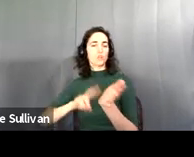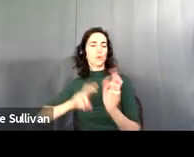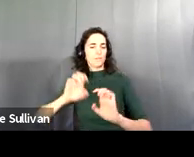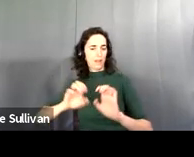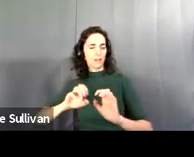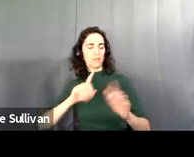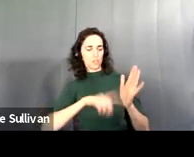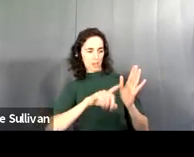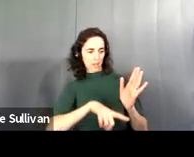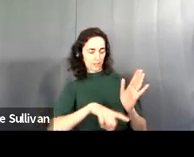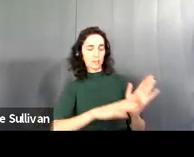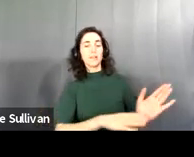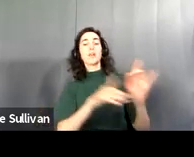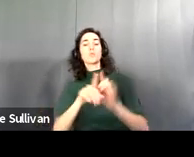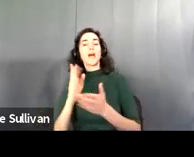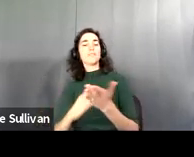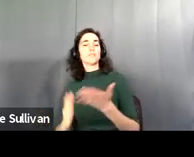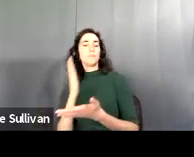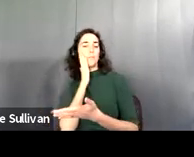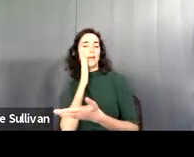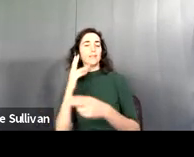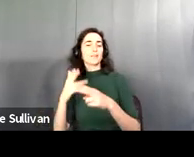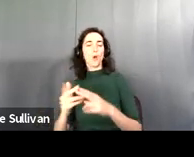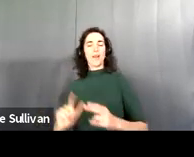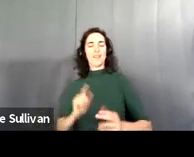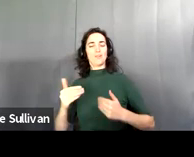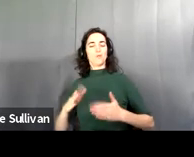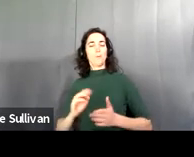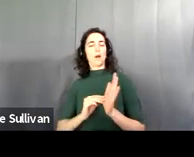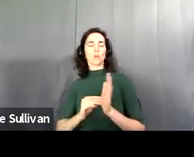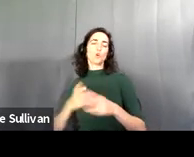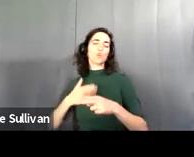And then we also have our short term prices bids which we call our liver model.